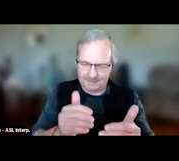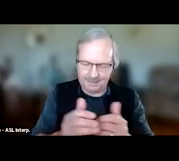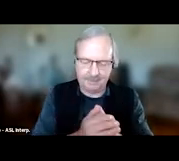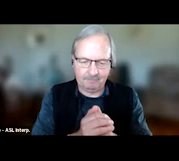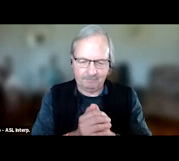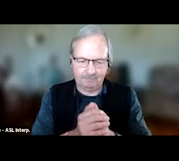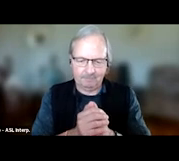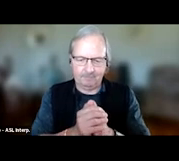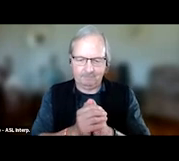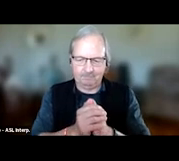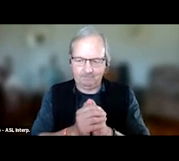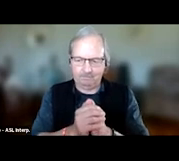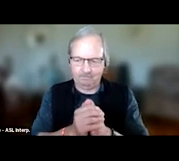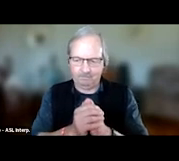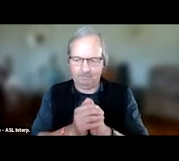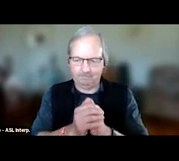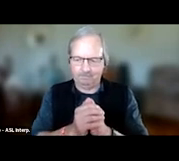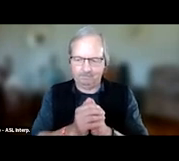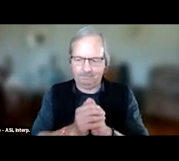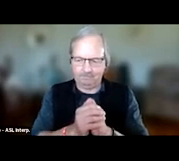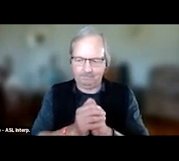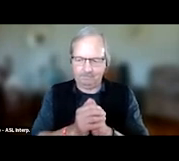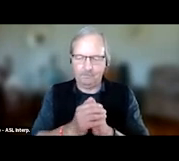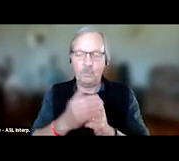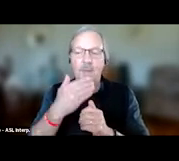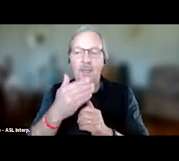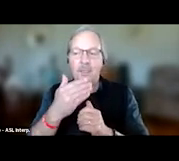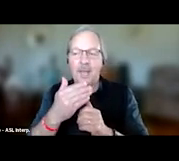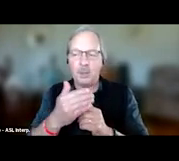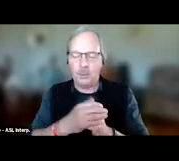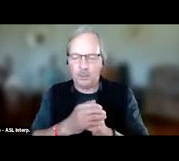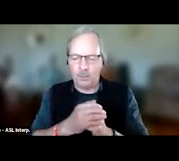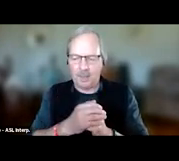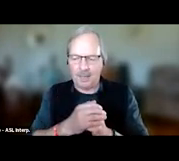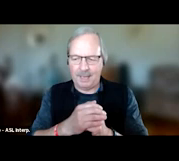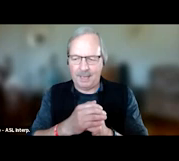So I ended up following his footsteps. Well, thank you. And it definitely, I mean,